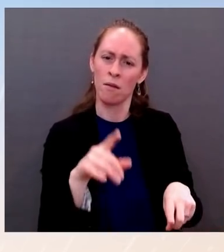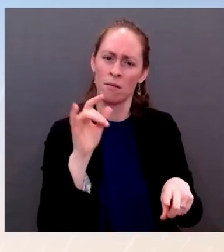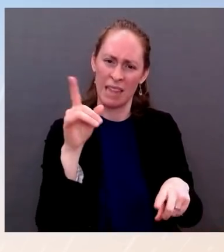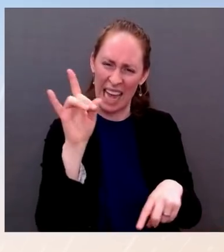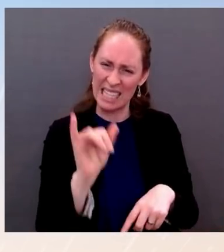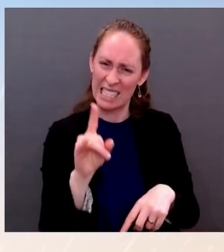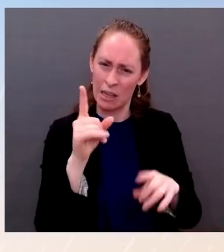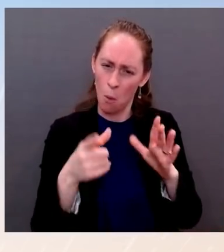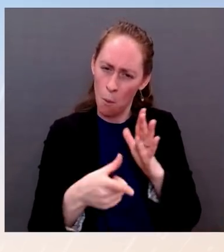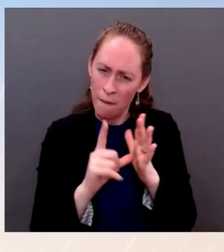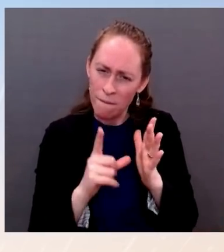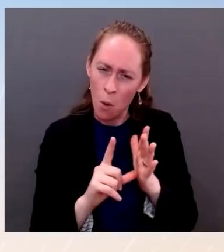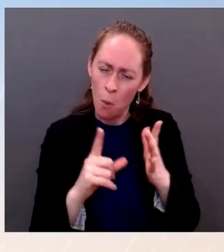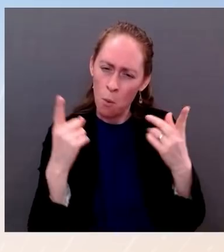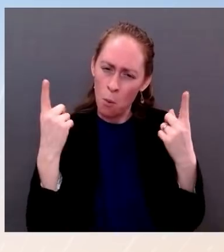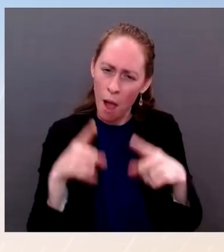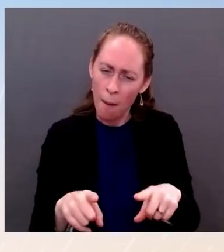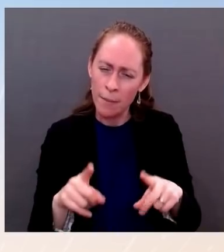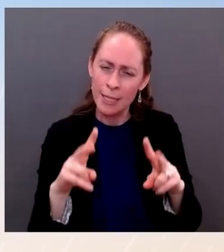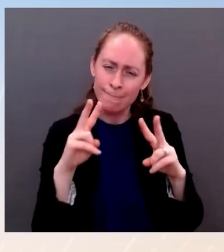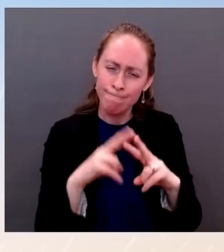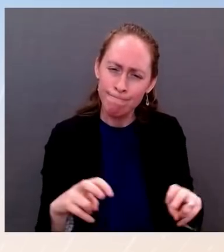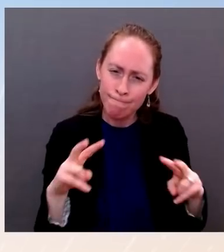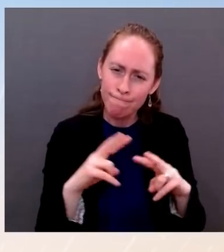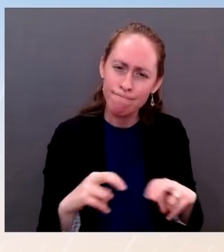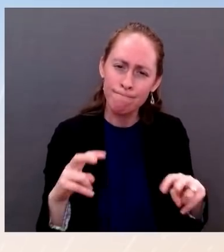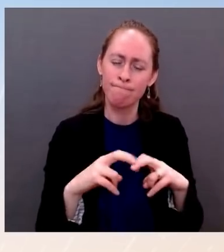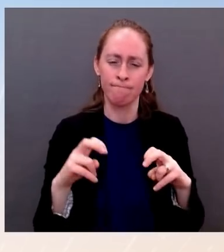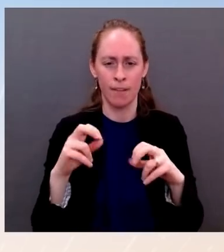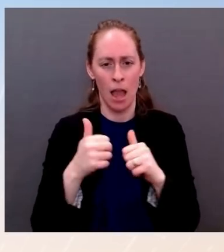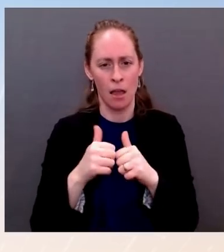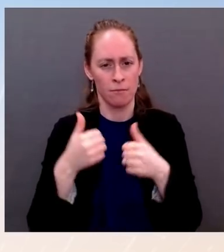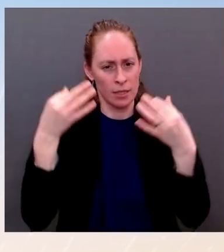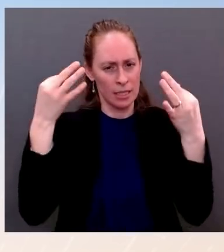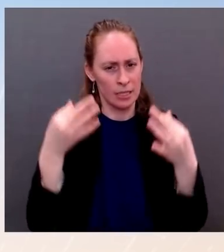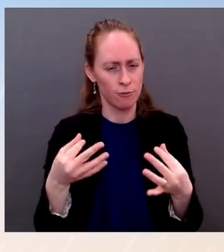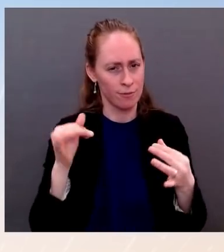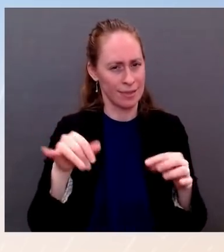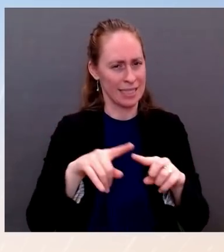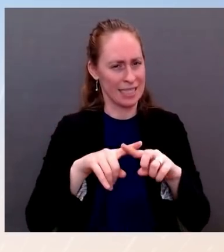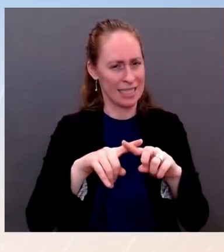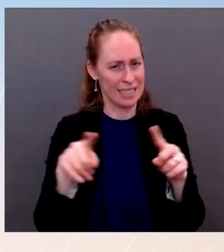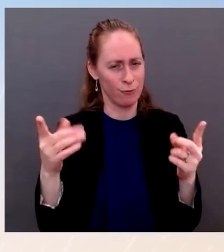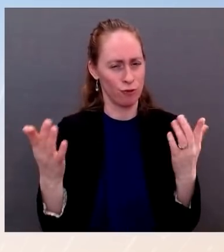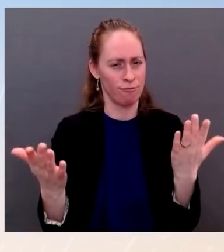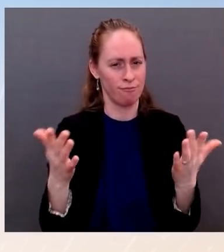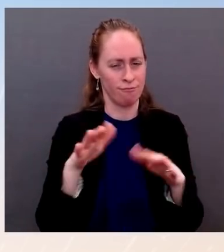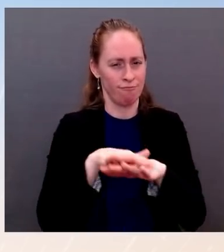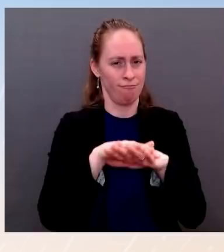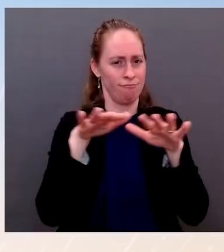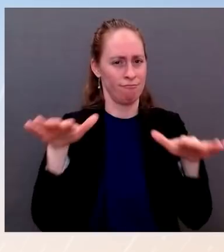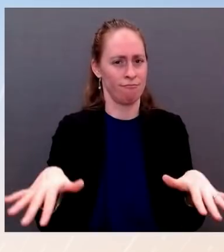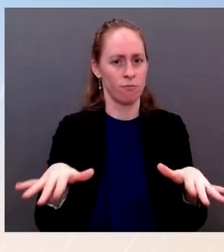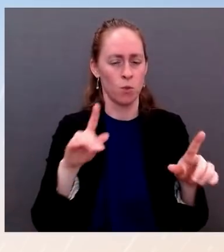What the President was rejecting is the notion that there weren't a range of preparations done in advance